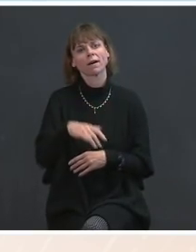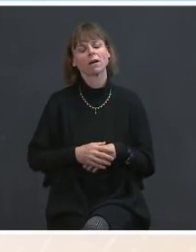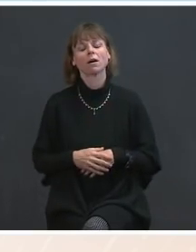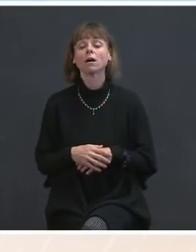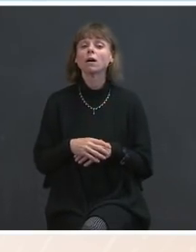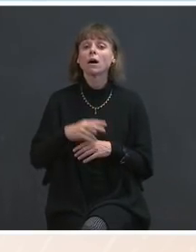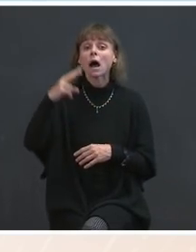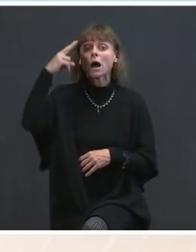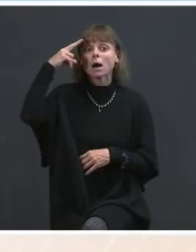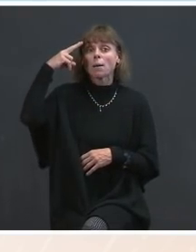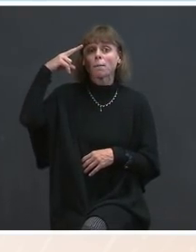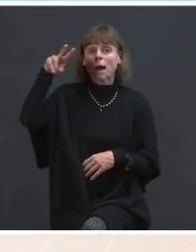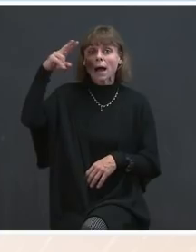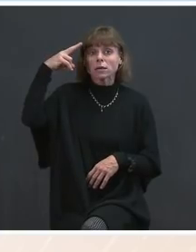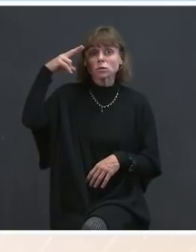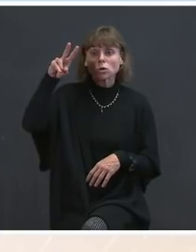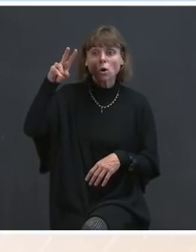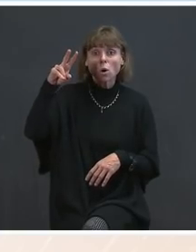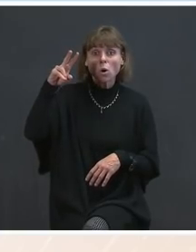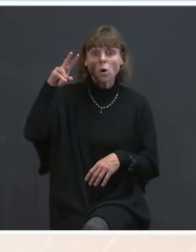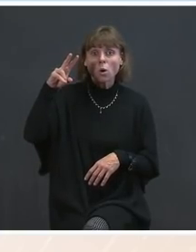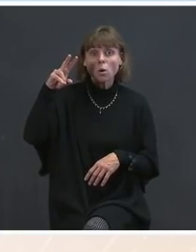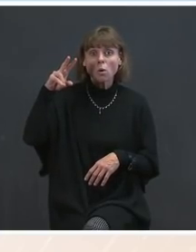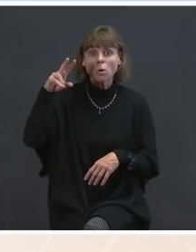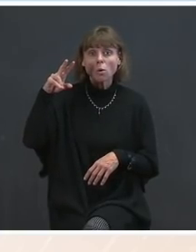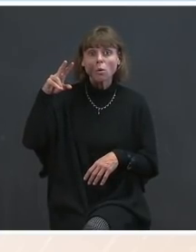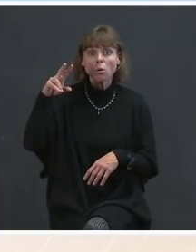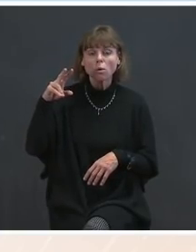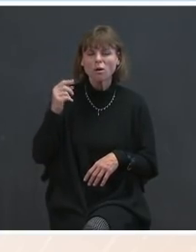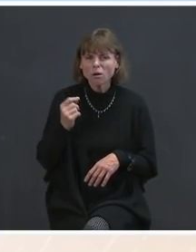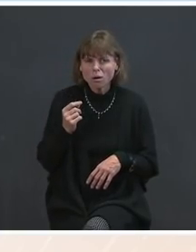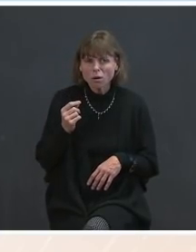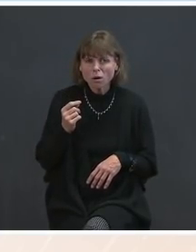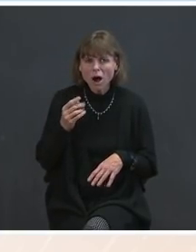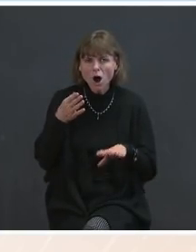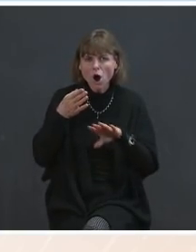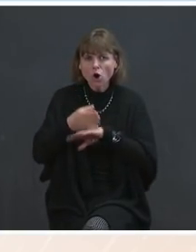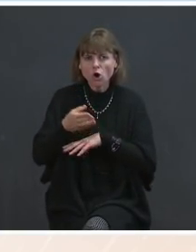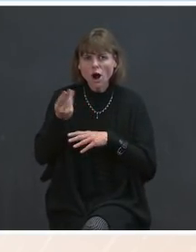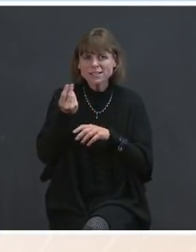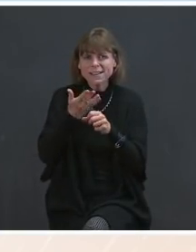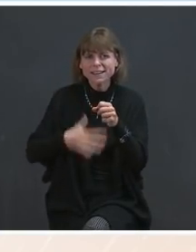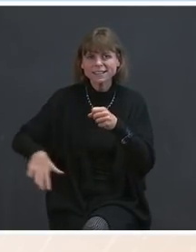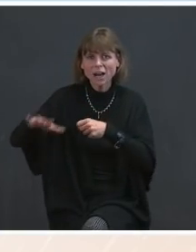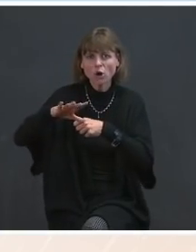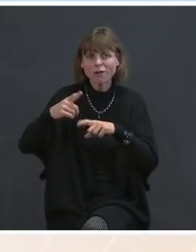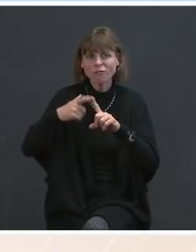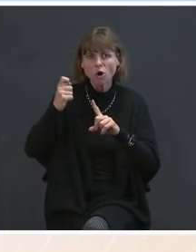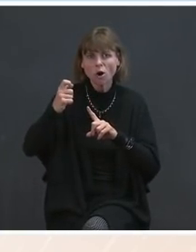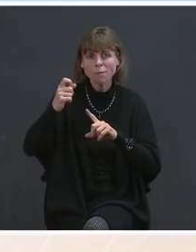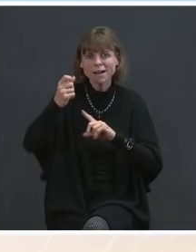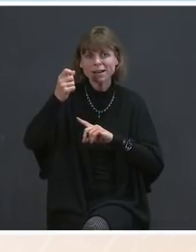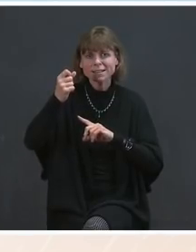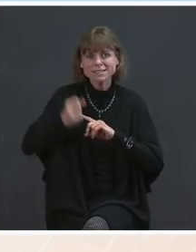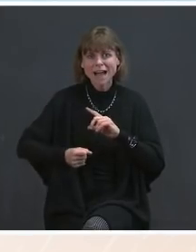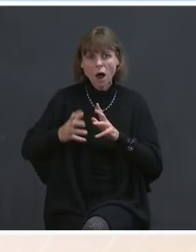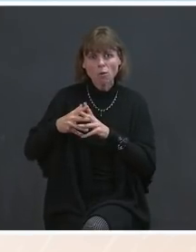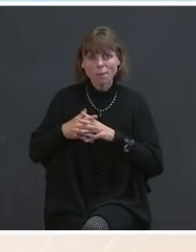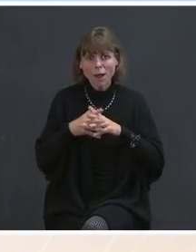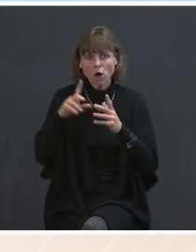to stem the flow of migrants across their territory? Ms. Psaki: Across the territory from South America into Mexico? The Press: Yes.